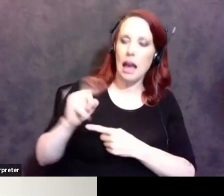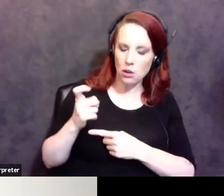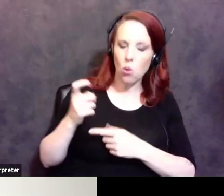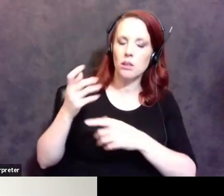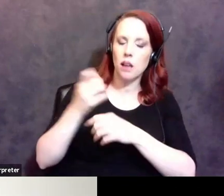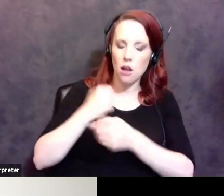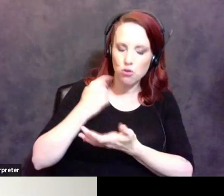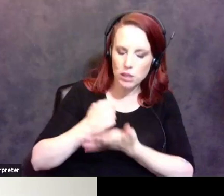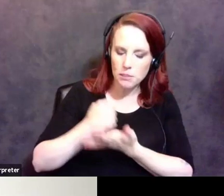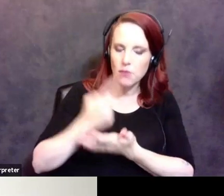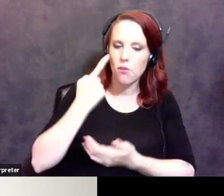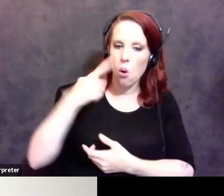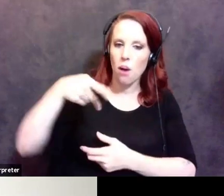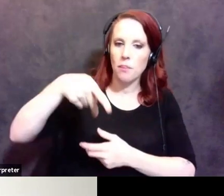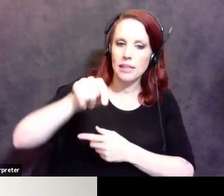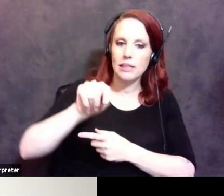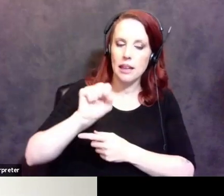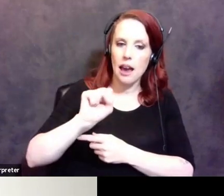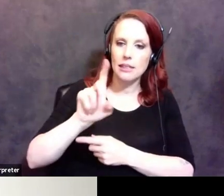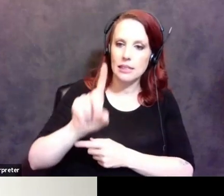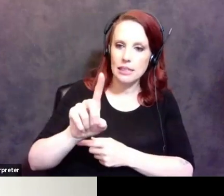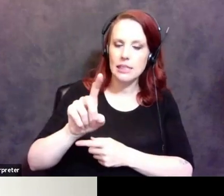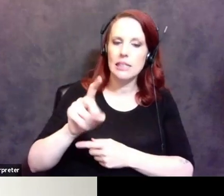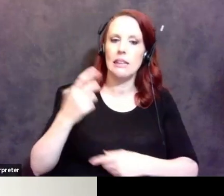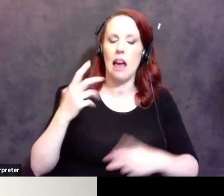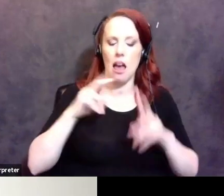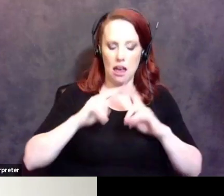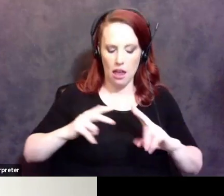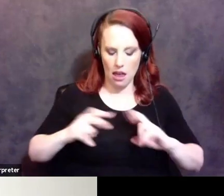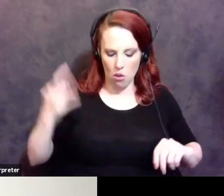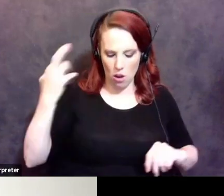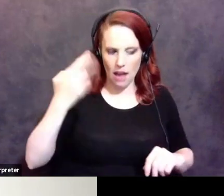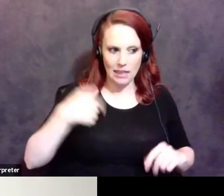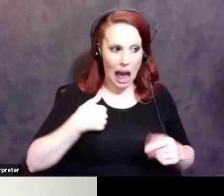I was realizing is I was trying to do all of this work and my cup wasn't full and it